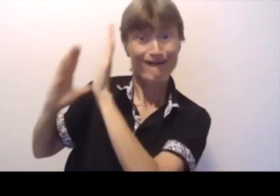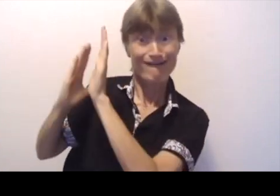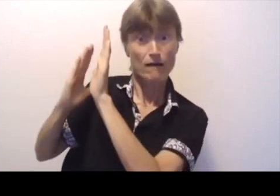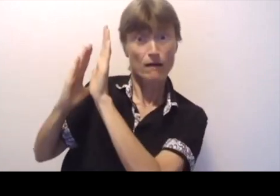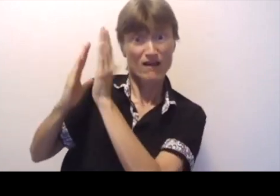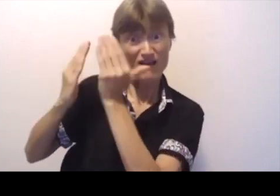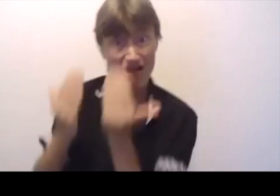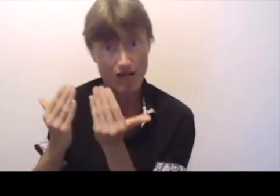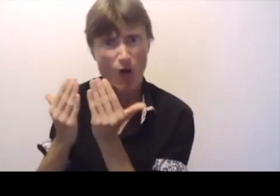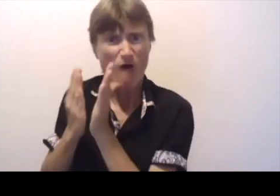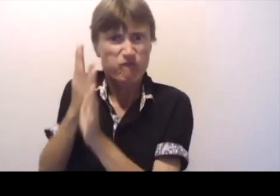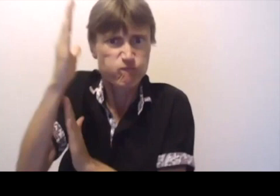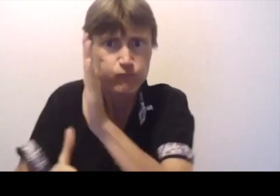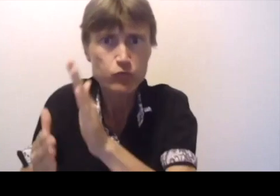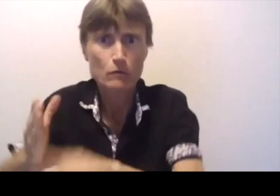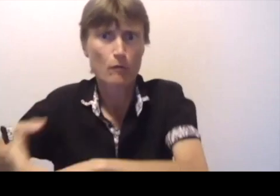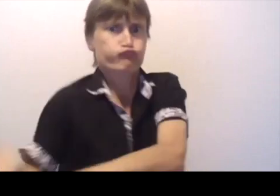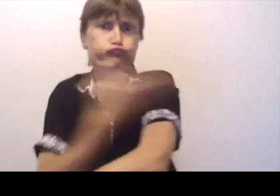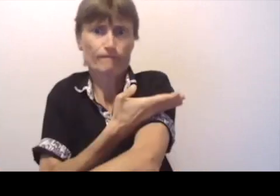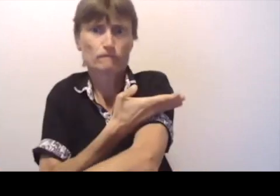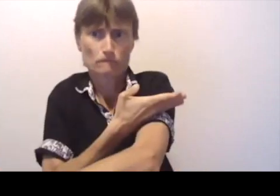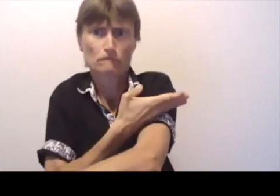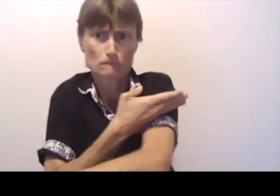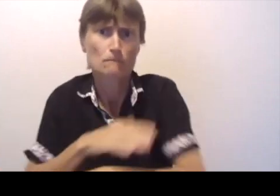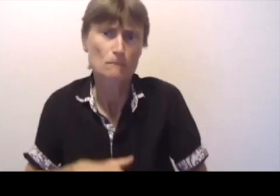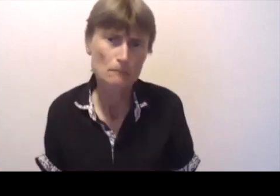some of the things that i've worked on they've been many interventions